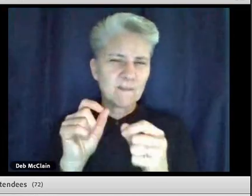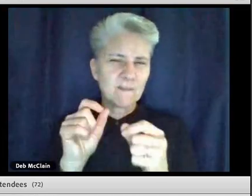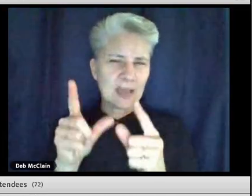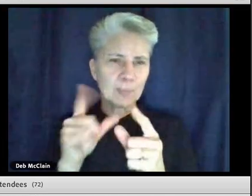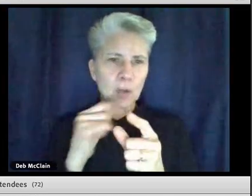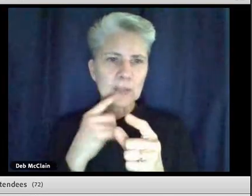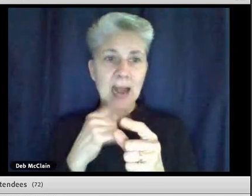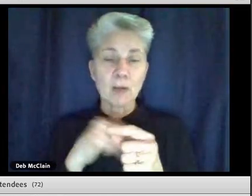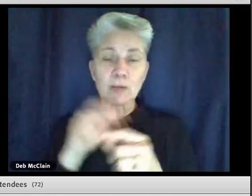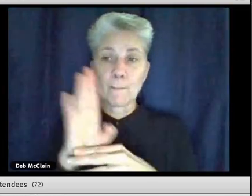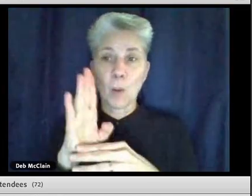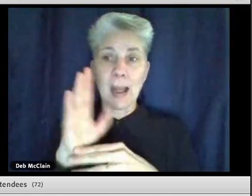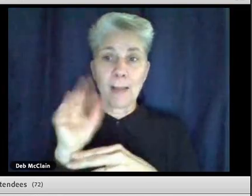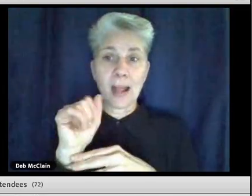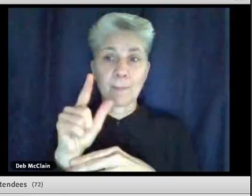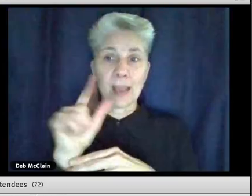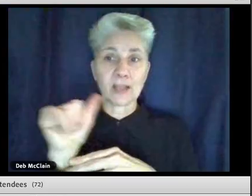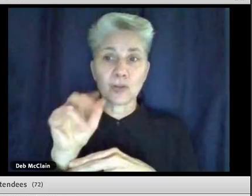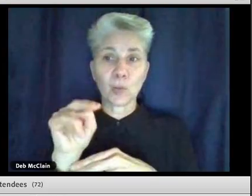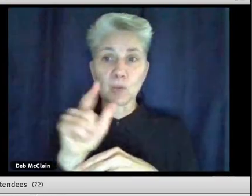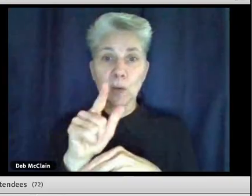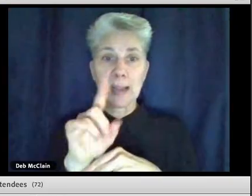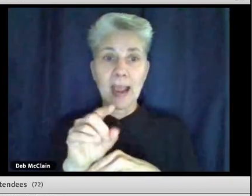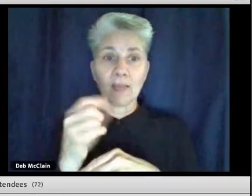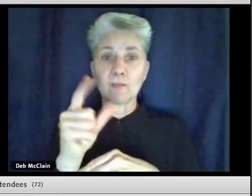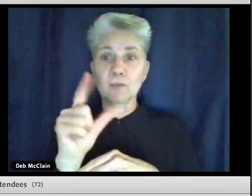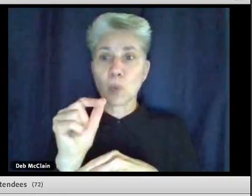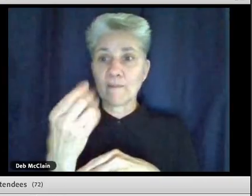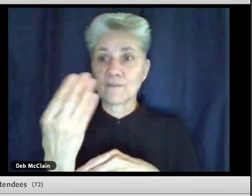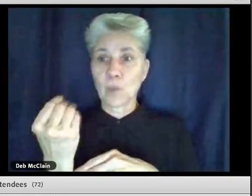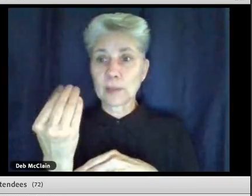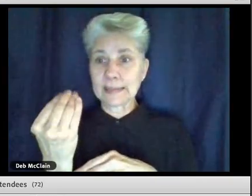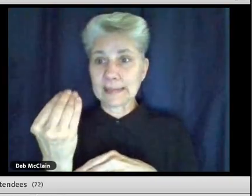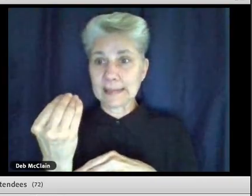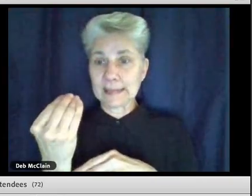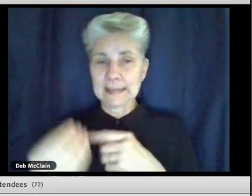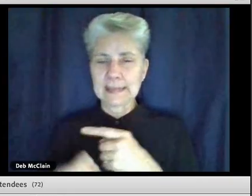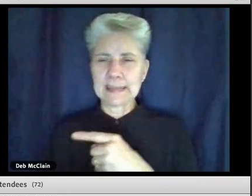The first one is, I said that I posted this on Facebook claiming to be in Birmingham, Alabama,